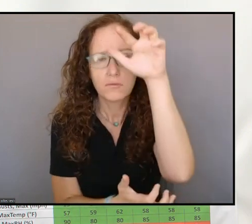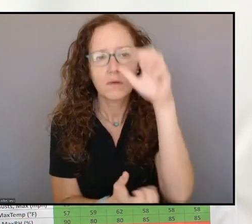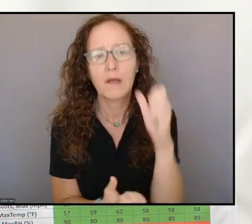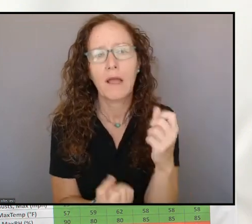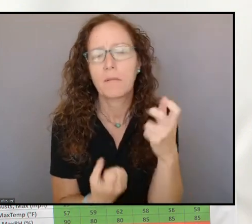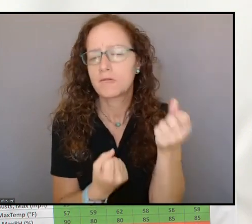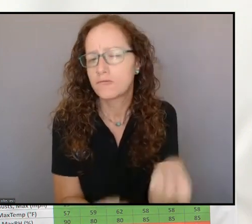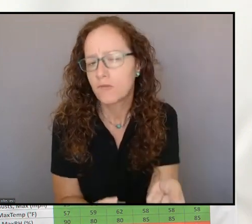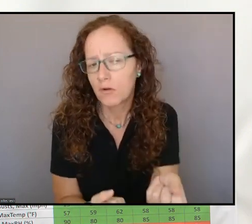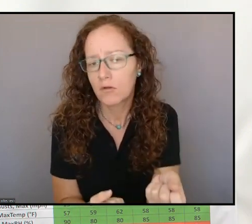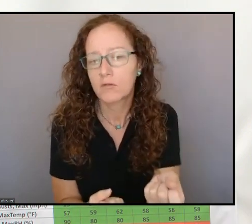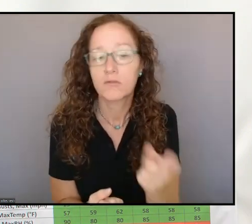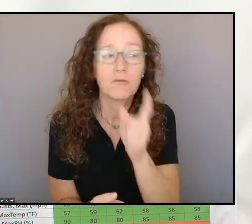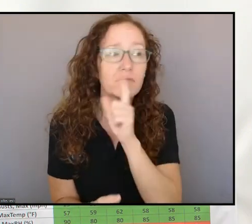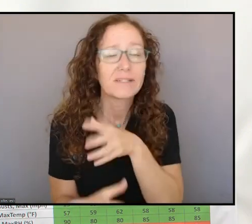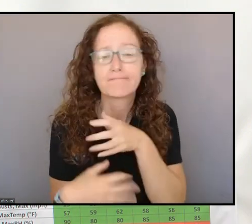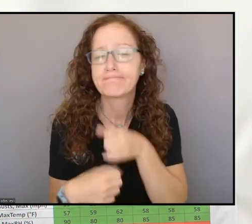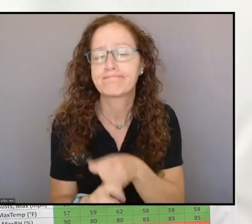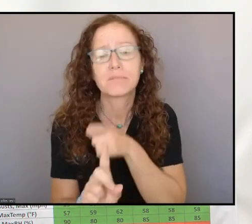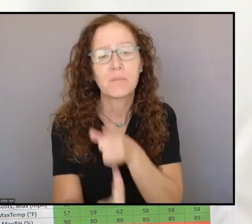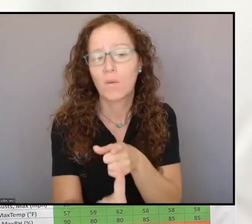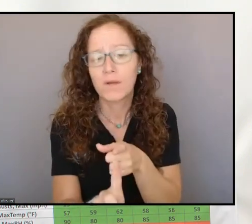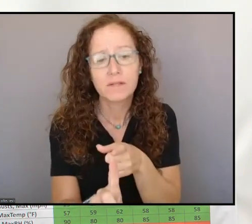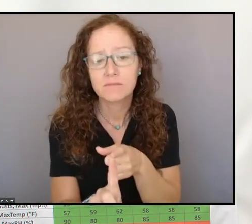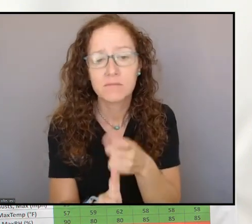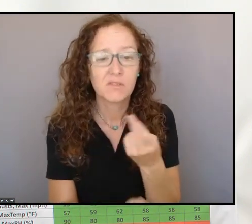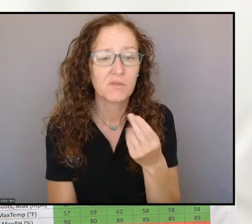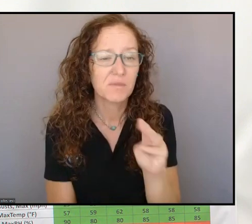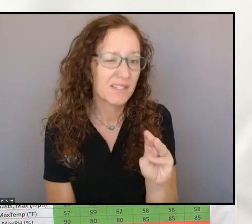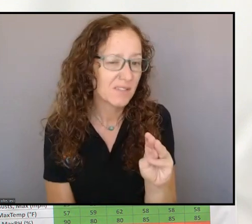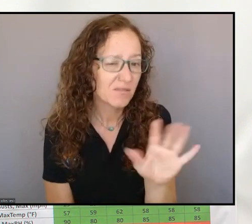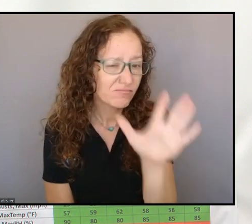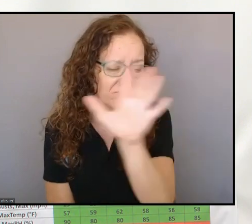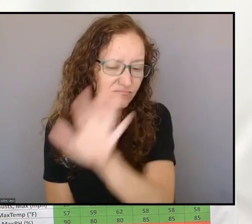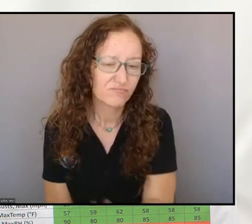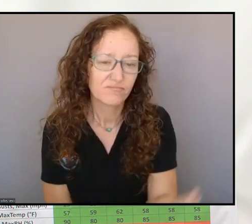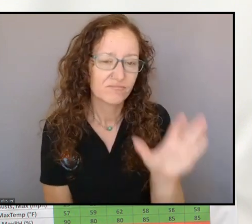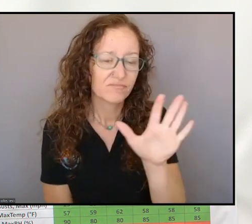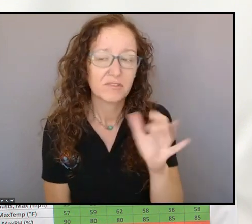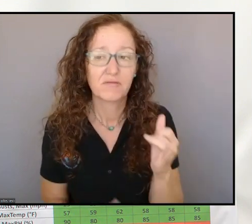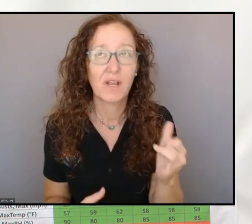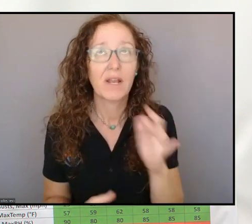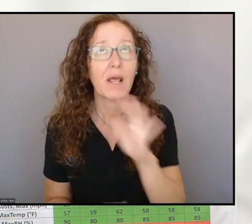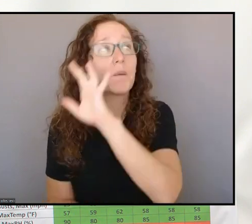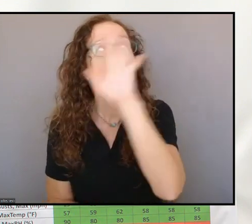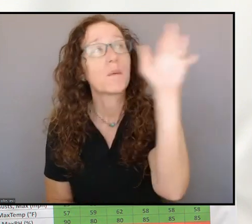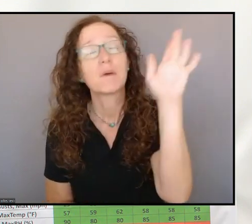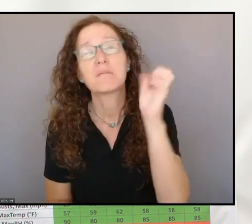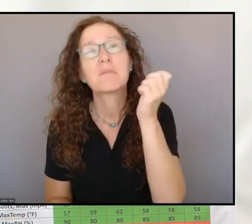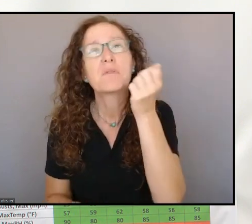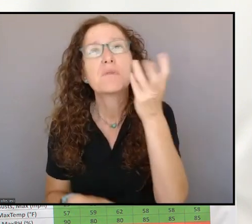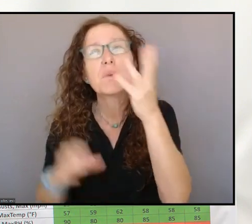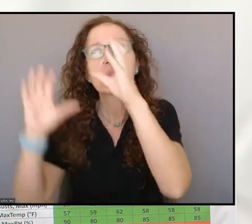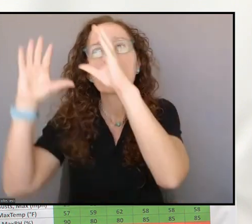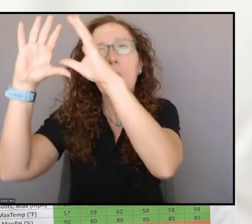that in our area we have very little cloud cover at this time. There's a little bit of low level cloud cover just off to